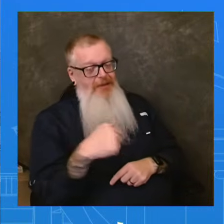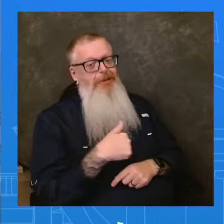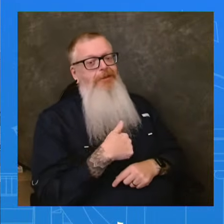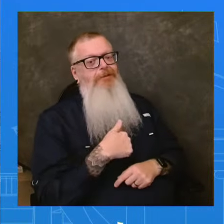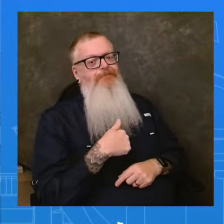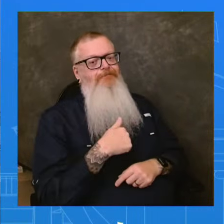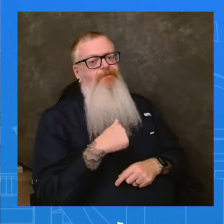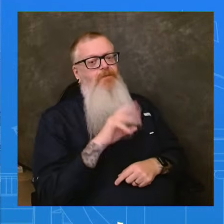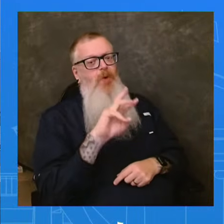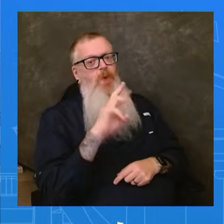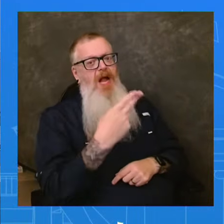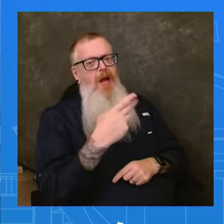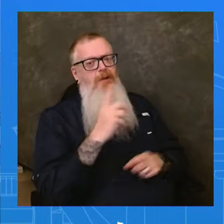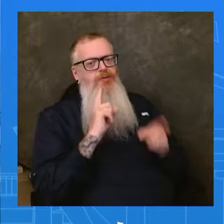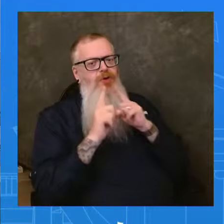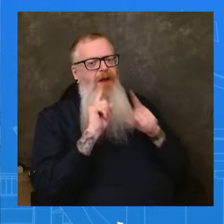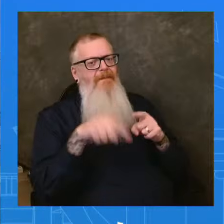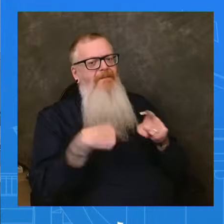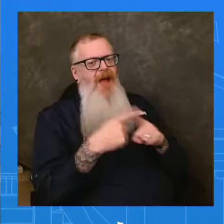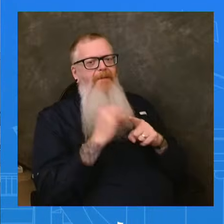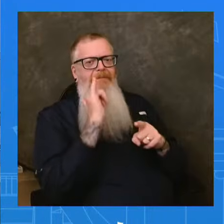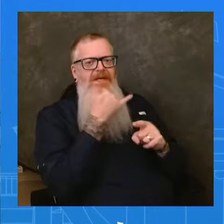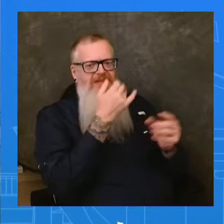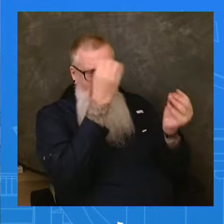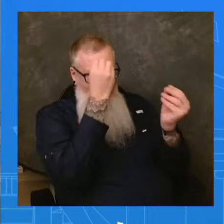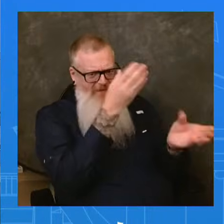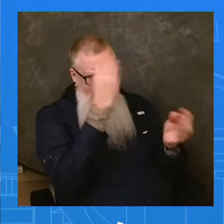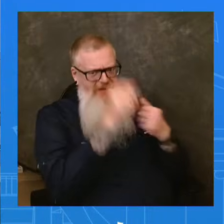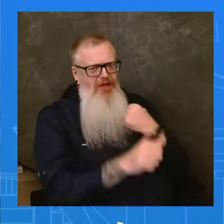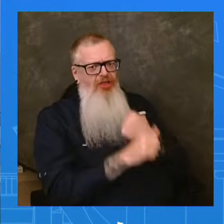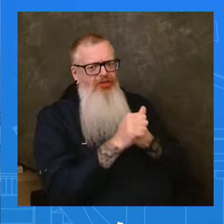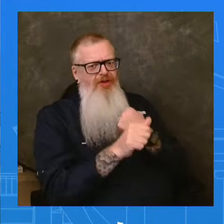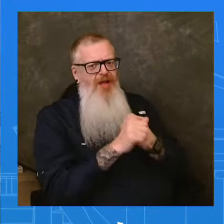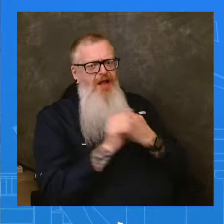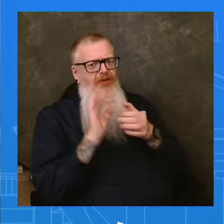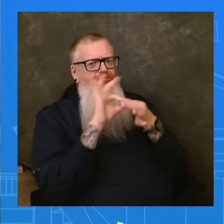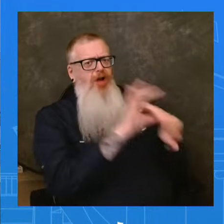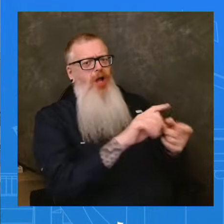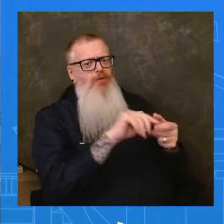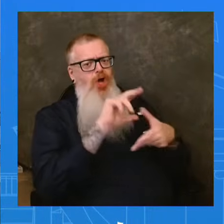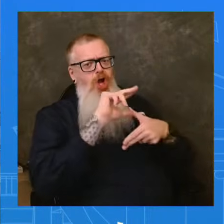disinformation as it relates to storm recovery efforts. Can you talk to us about